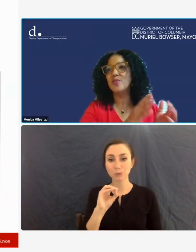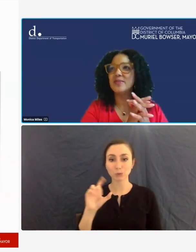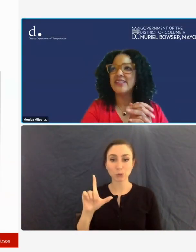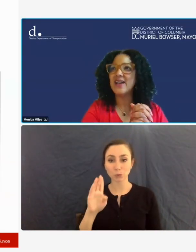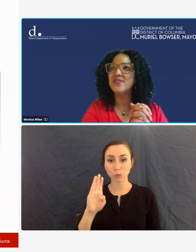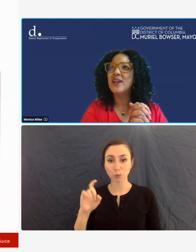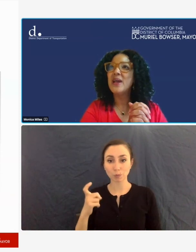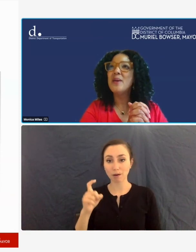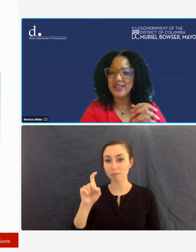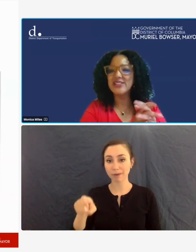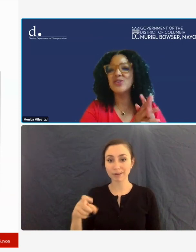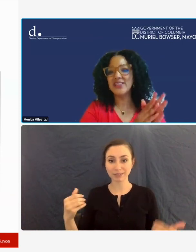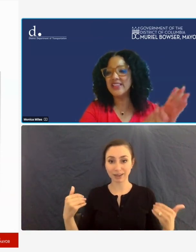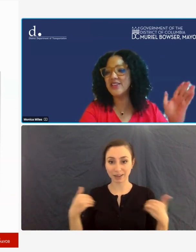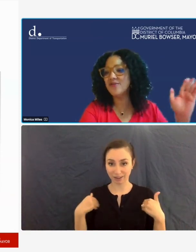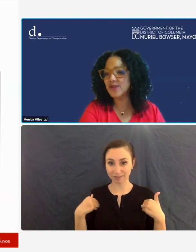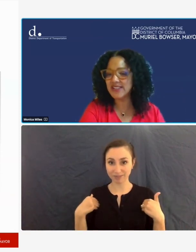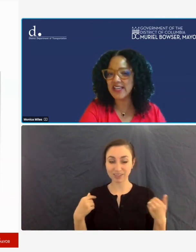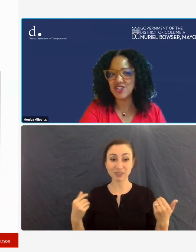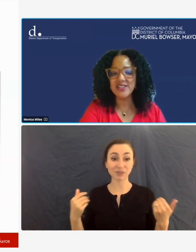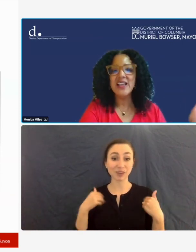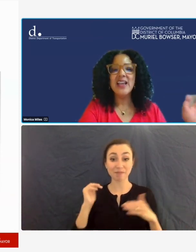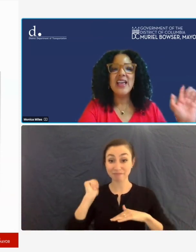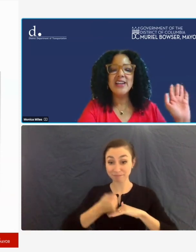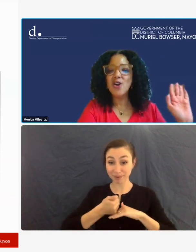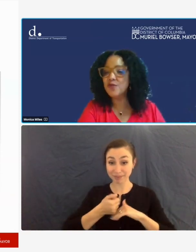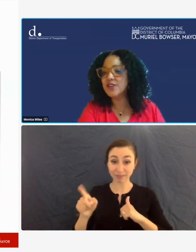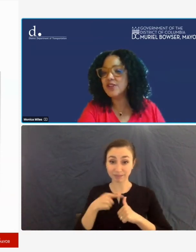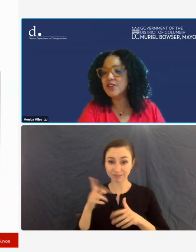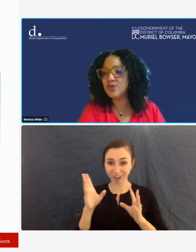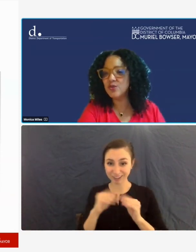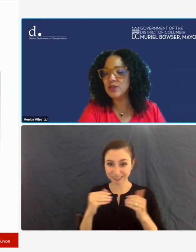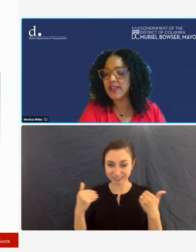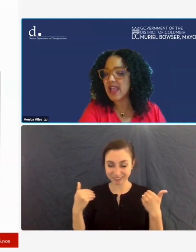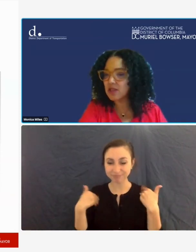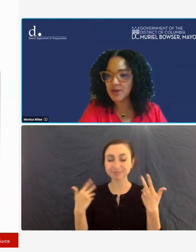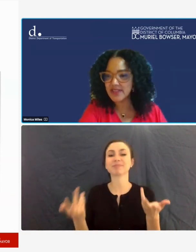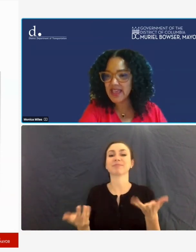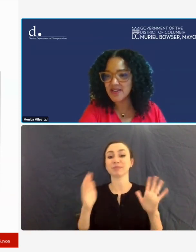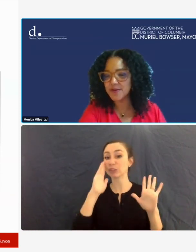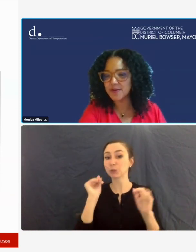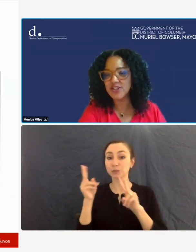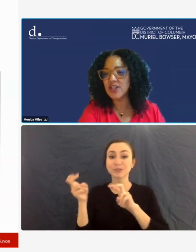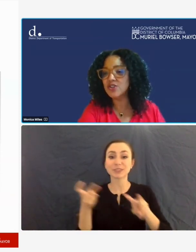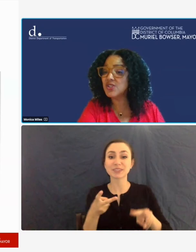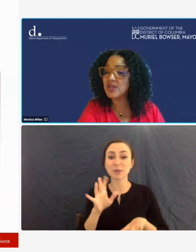must-have based on the first session and hopefully you downloaded that information and you started